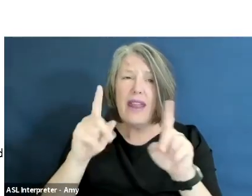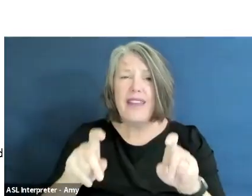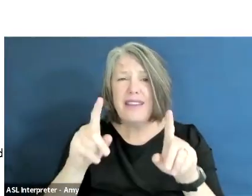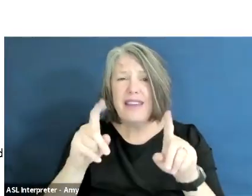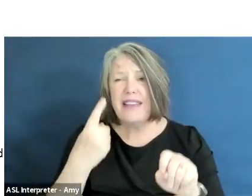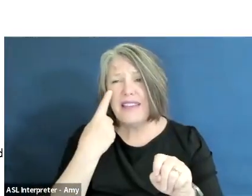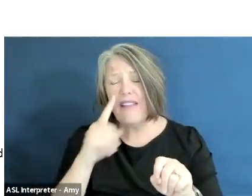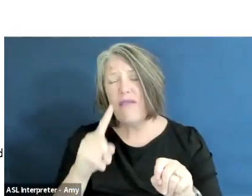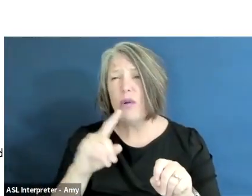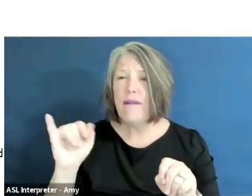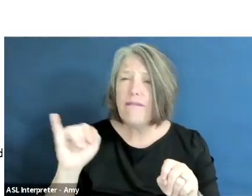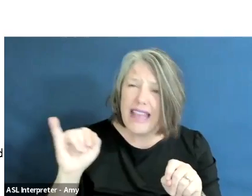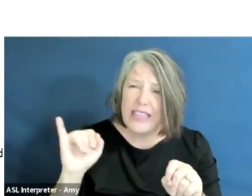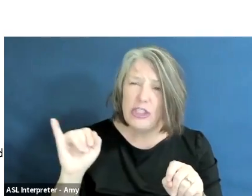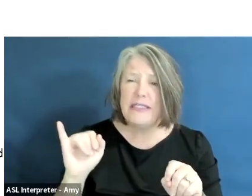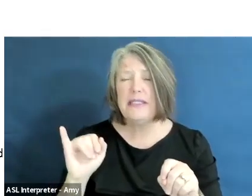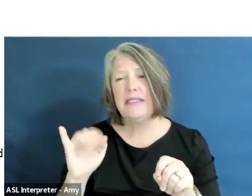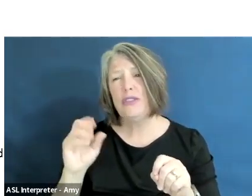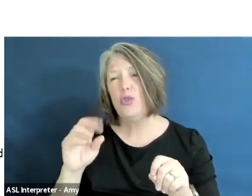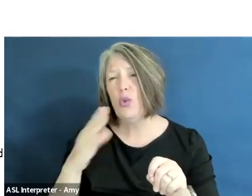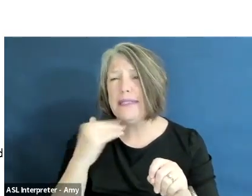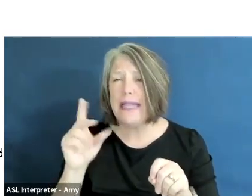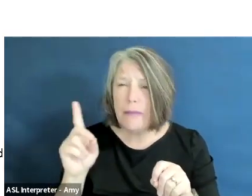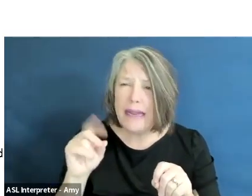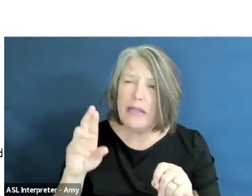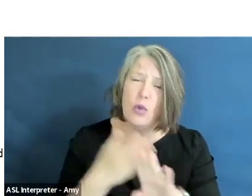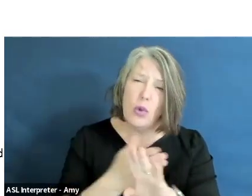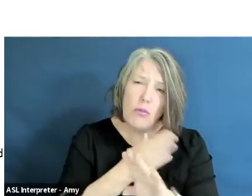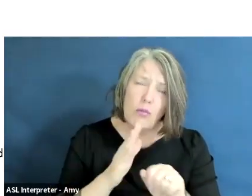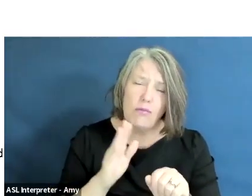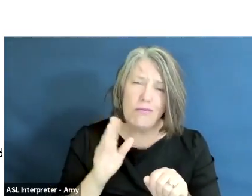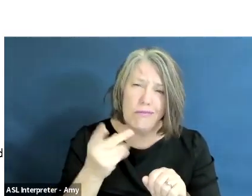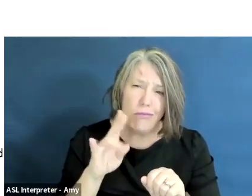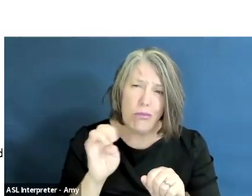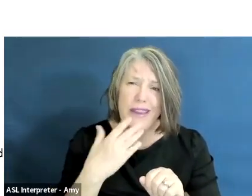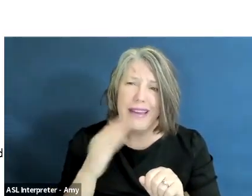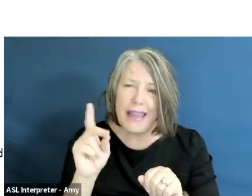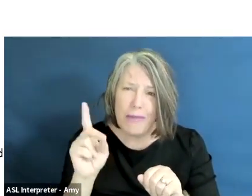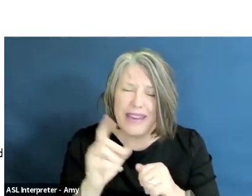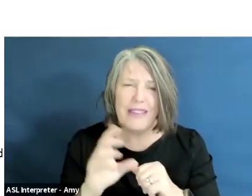infections or diabetes or prediabetes, just some basic testing to make sure that